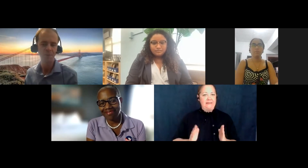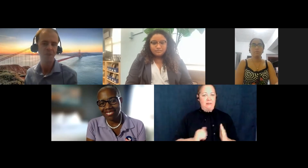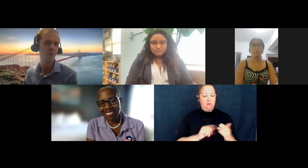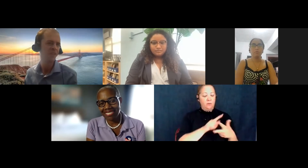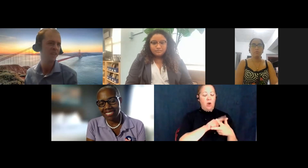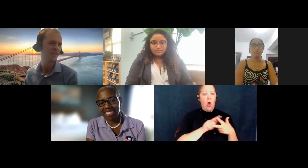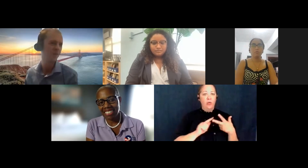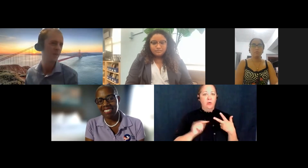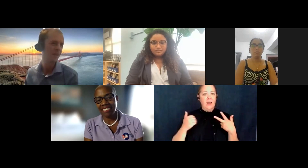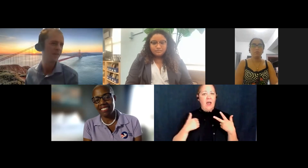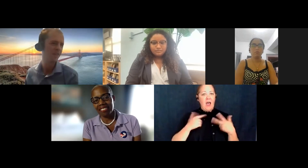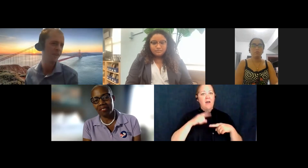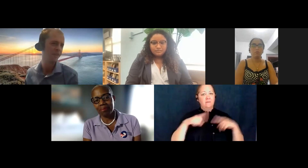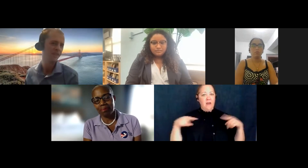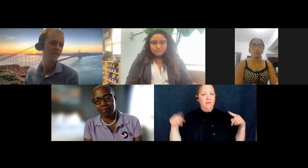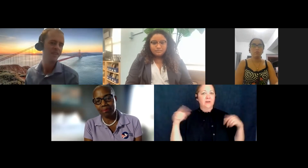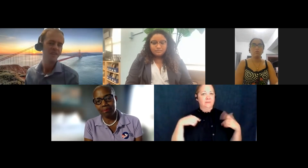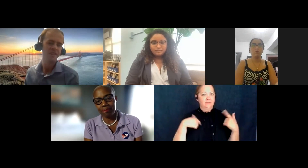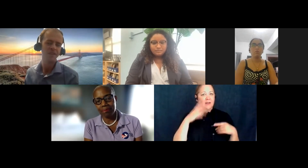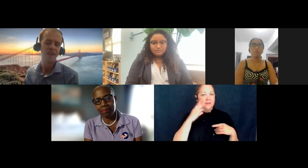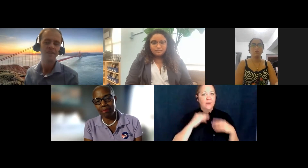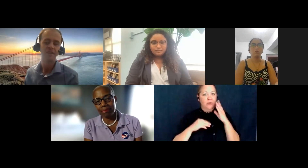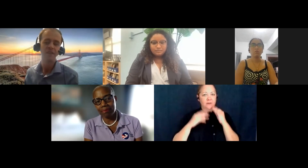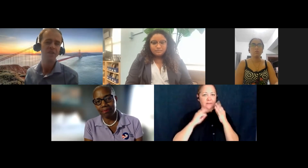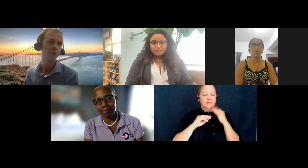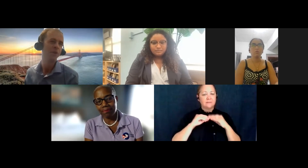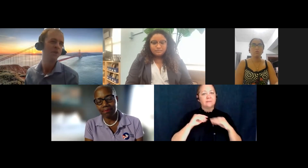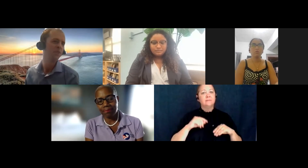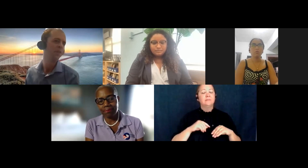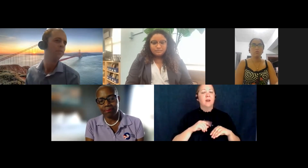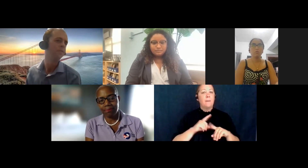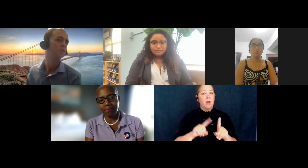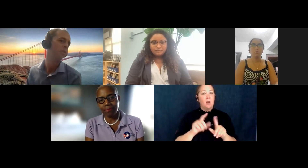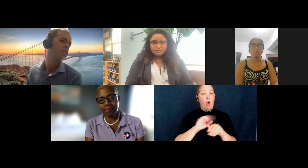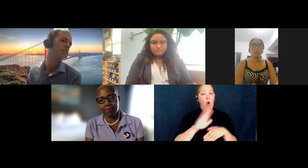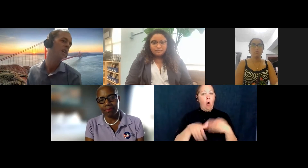but the one thing they all have in common is that each and every one of them will be featured in the